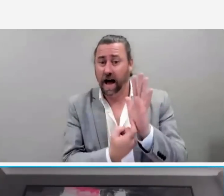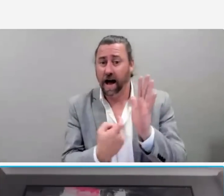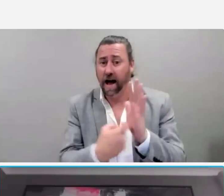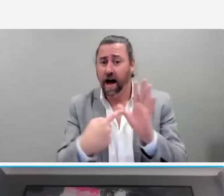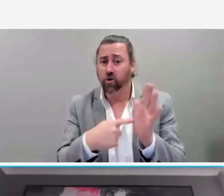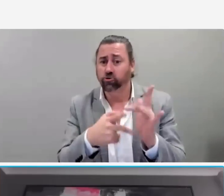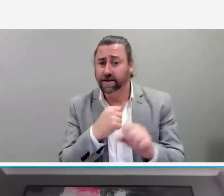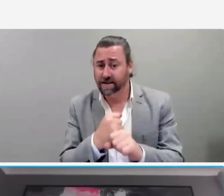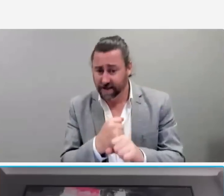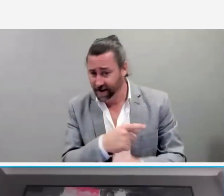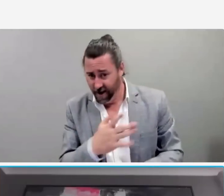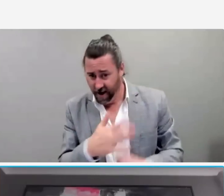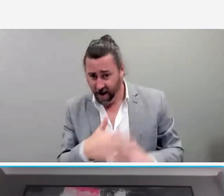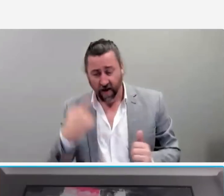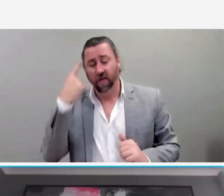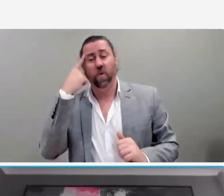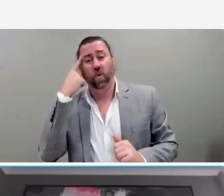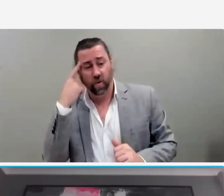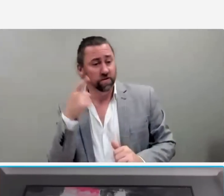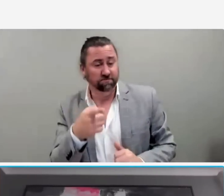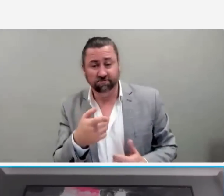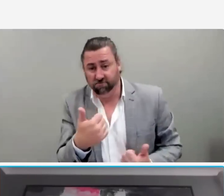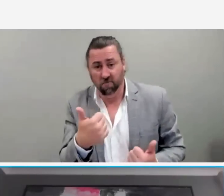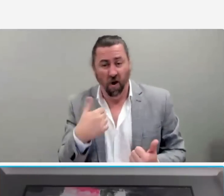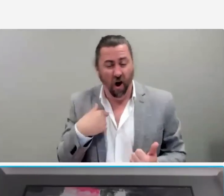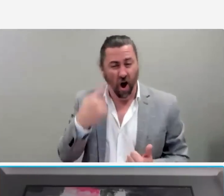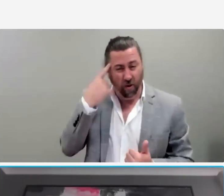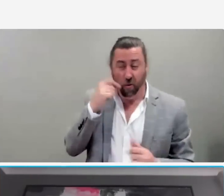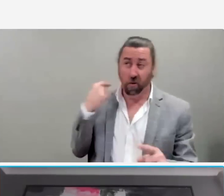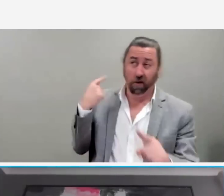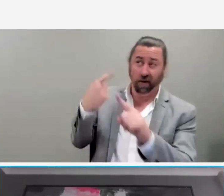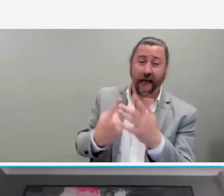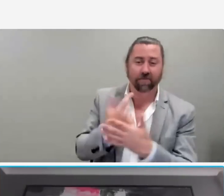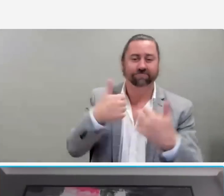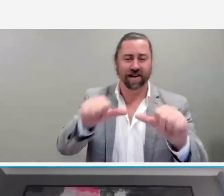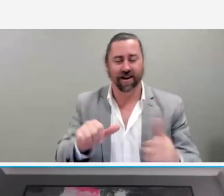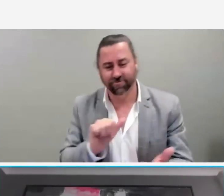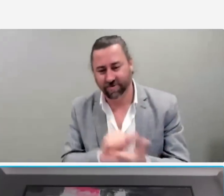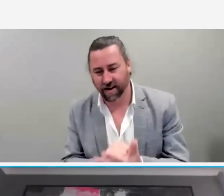noting again that that would require a Government decision. And then of course other legislative requirements as